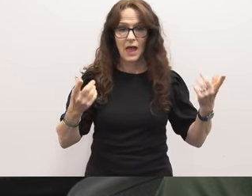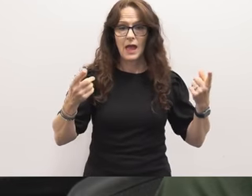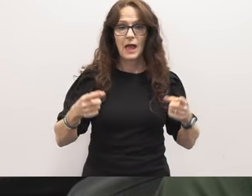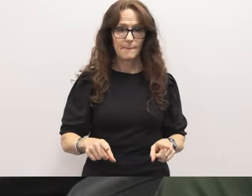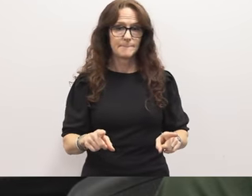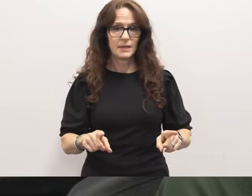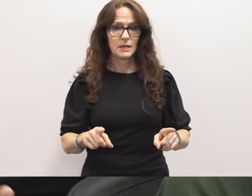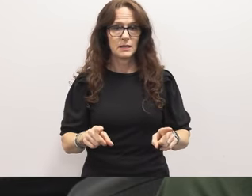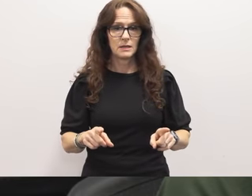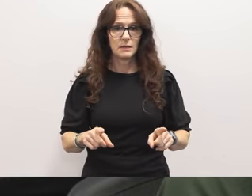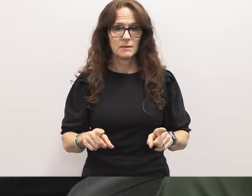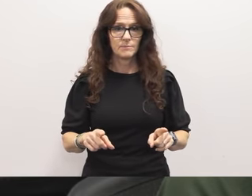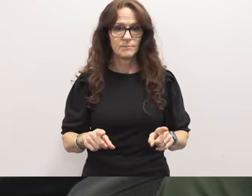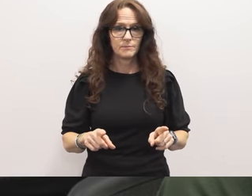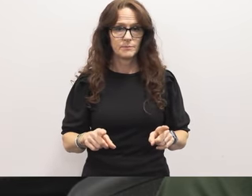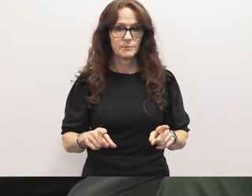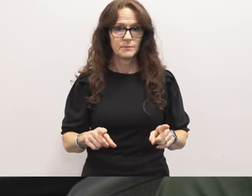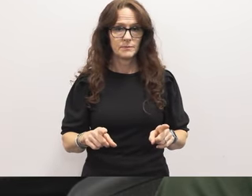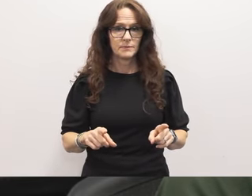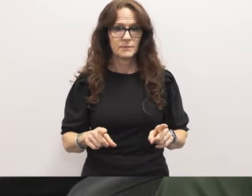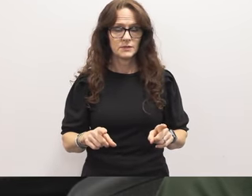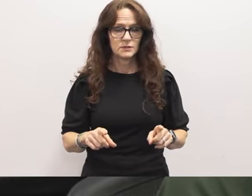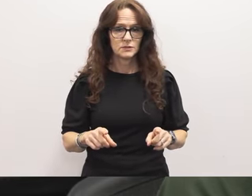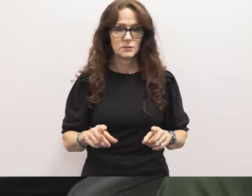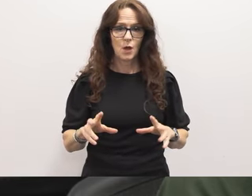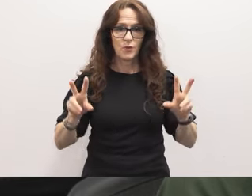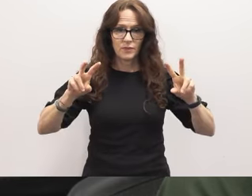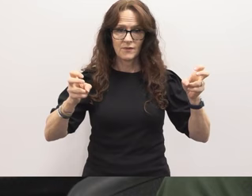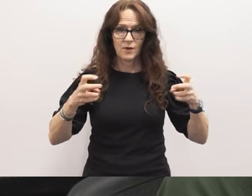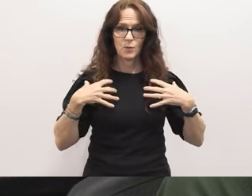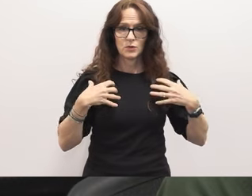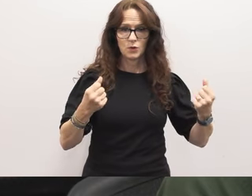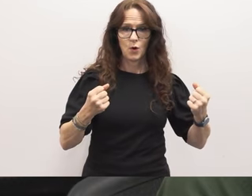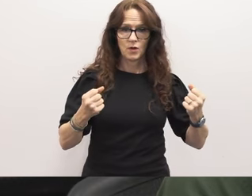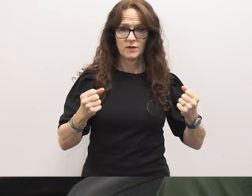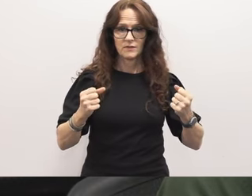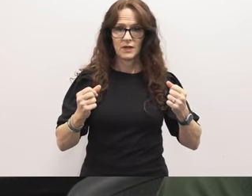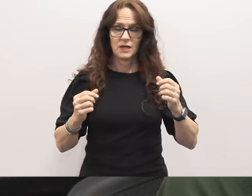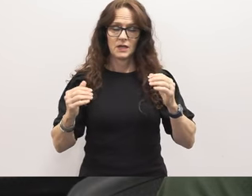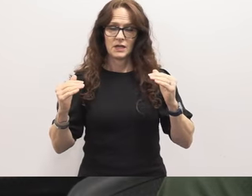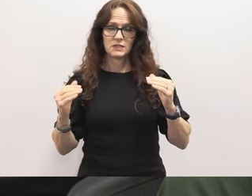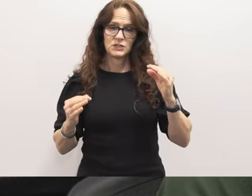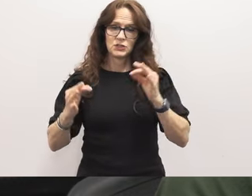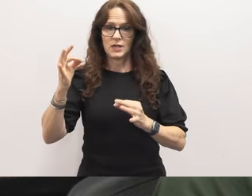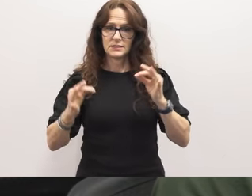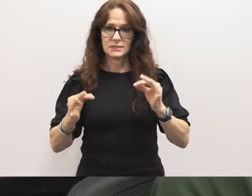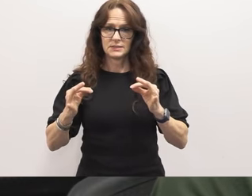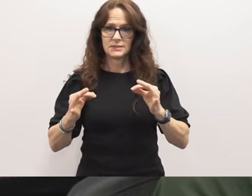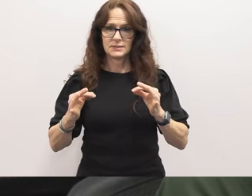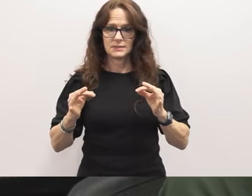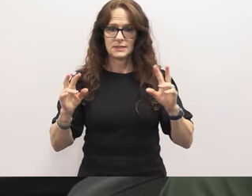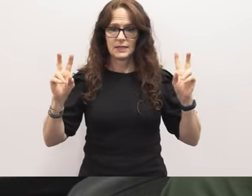And inside of that phrase, restorative justice, is that restorative piece. Because justice by itself has different definitions